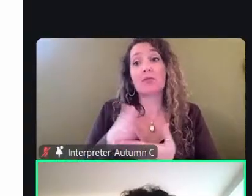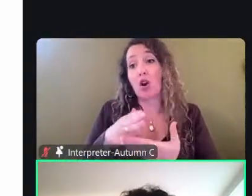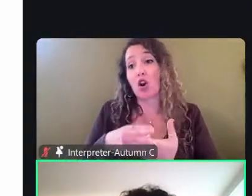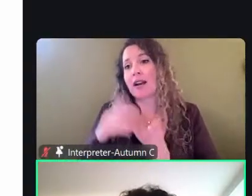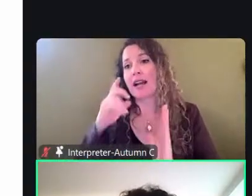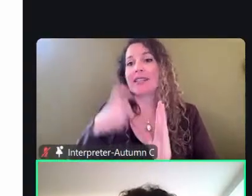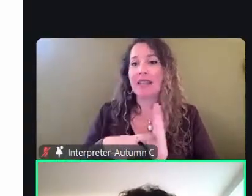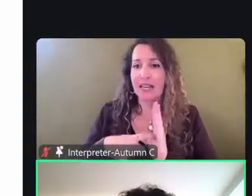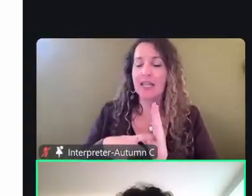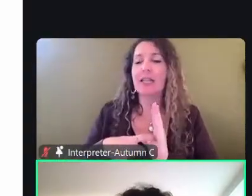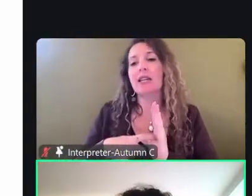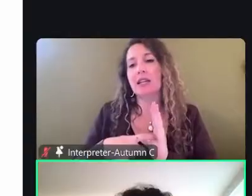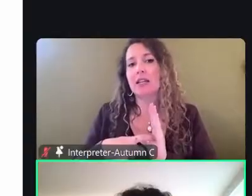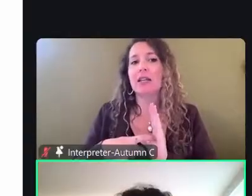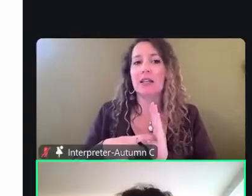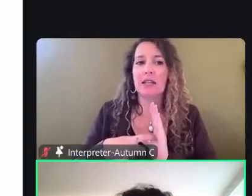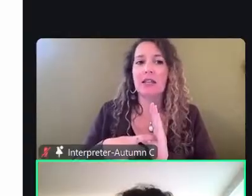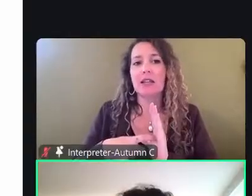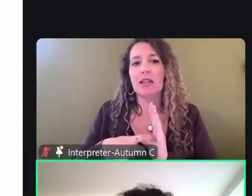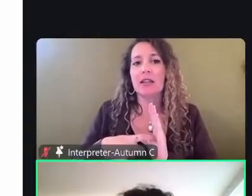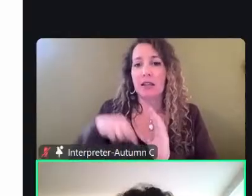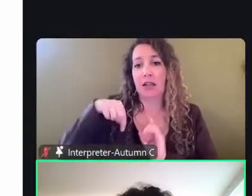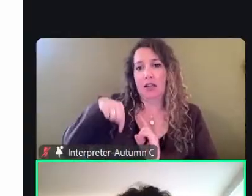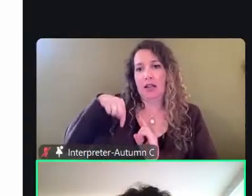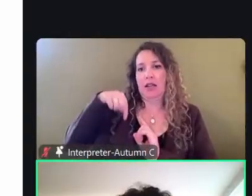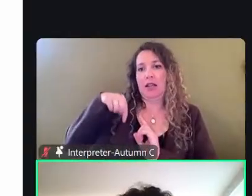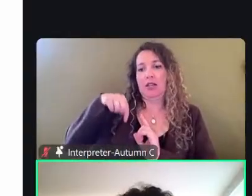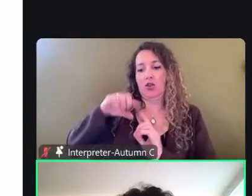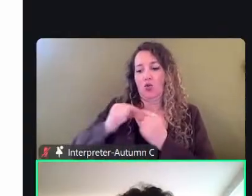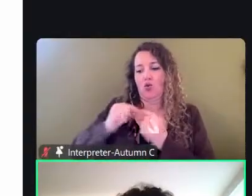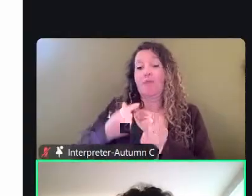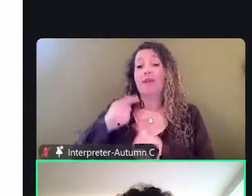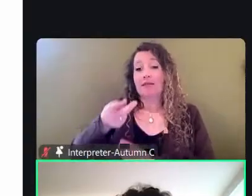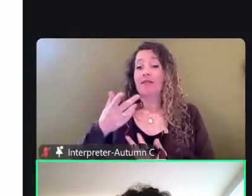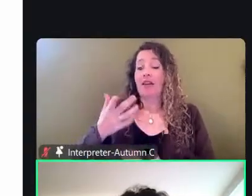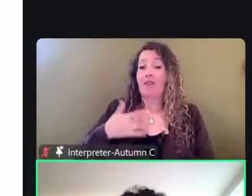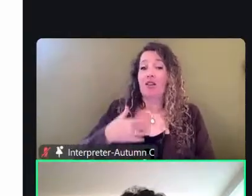this group perceives that it's experiencing participants also ranked how